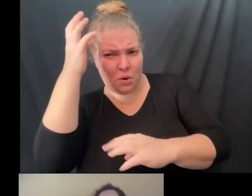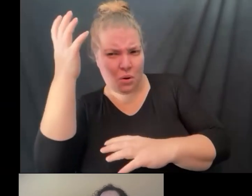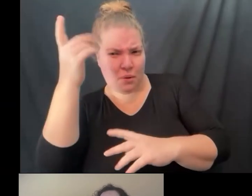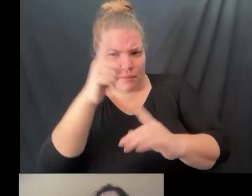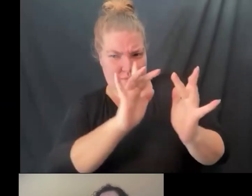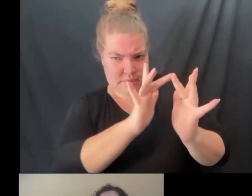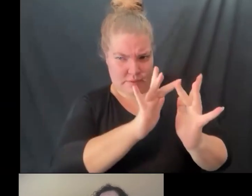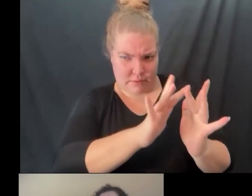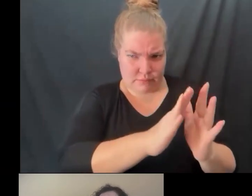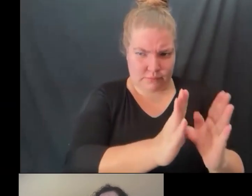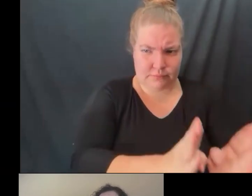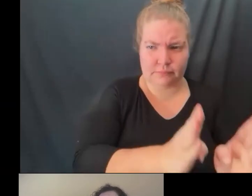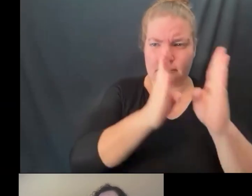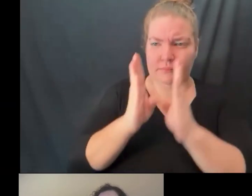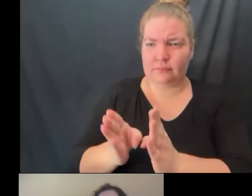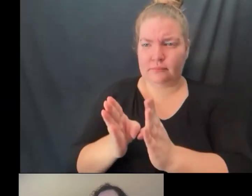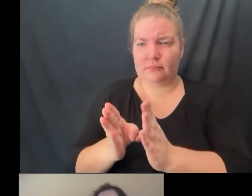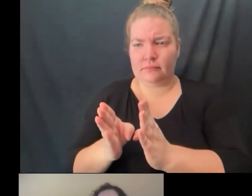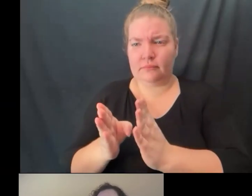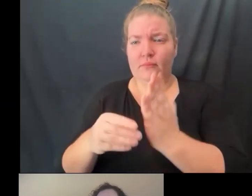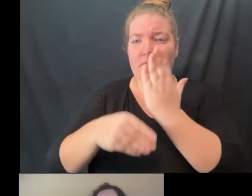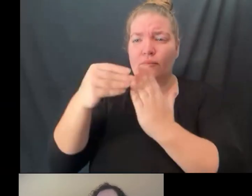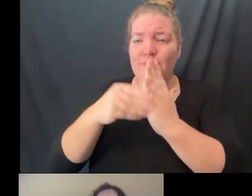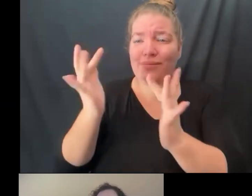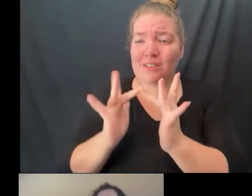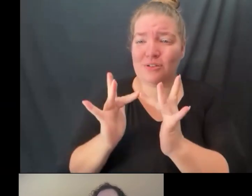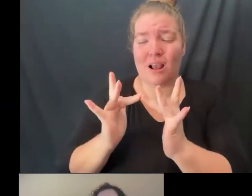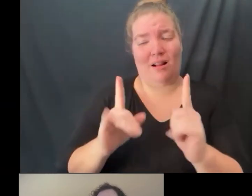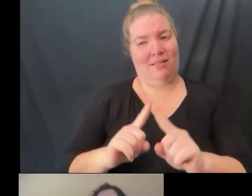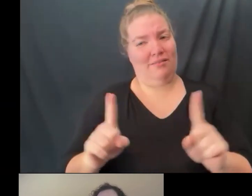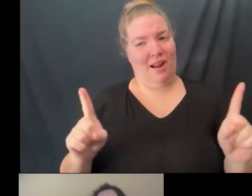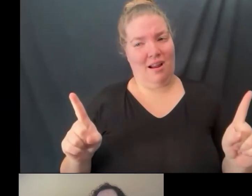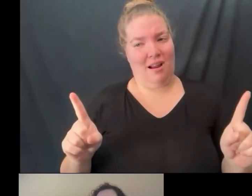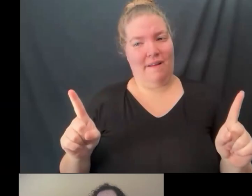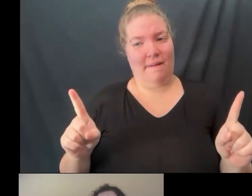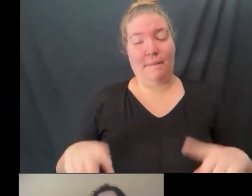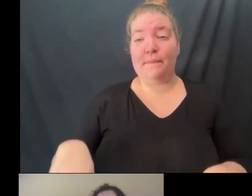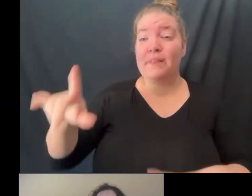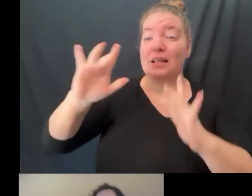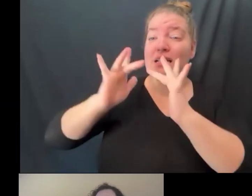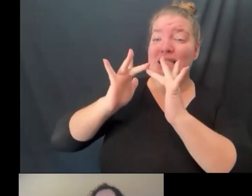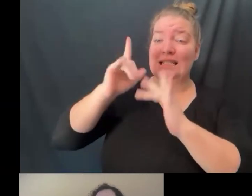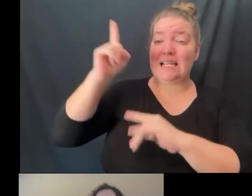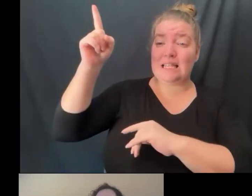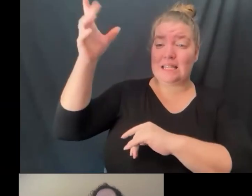But there's a separate-- there's separate regulations for digital documents. And anything you're downloading from the web page